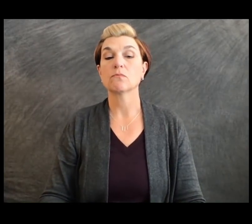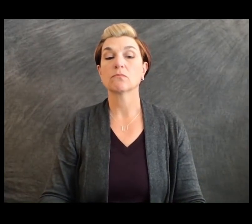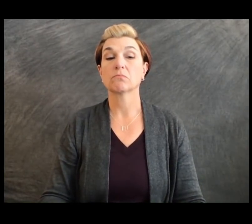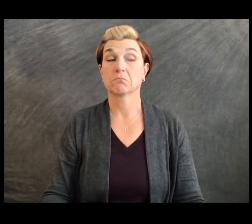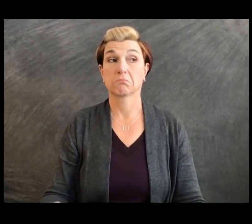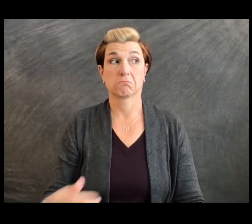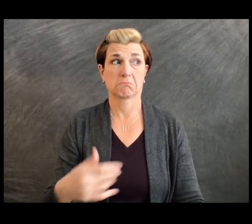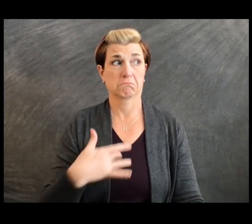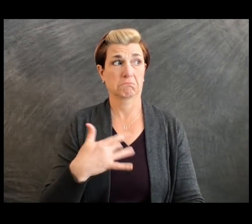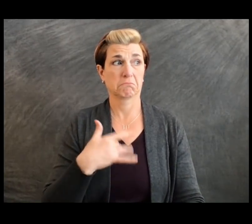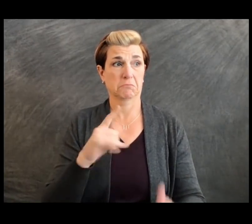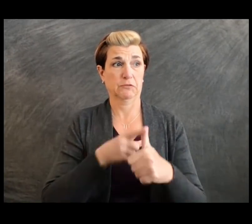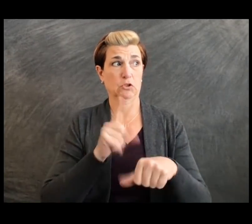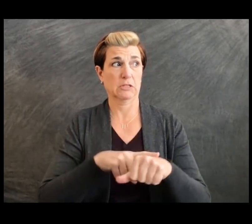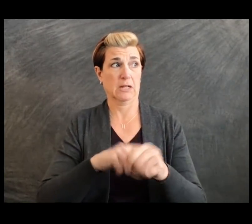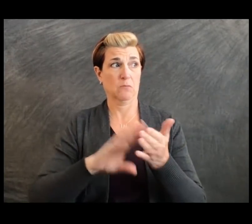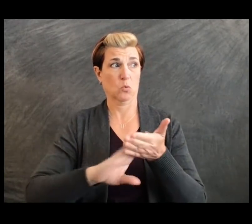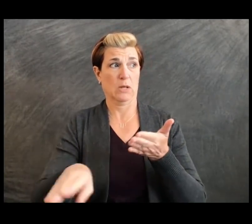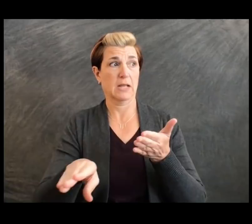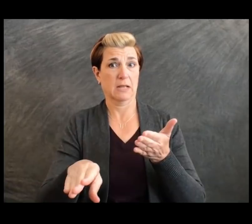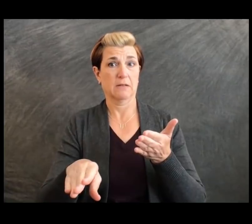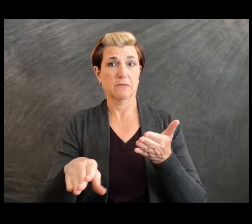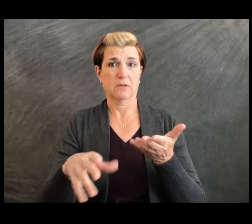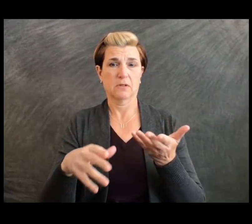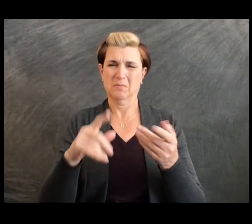been waived but I think it's only fair to the students and to the parents of